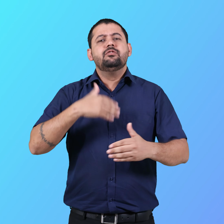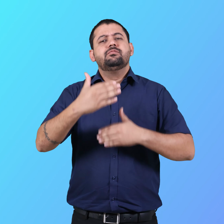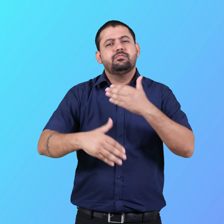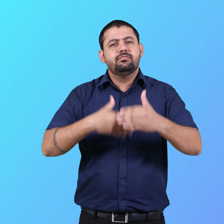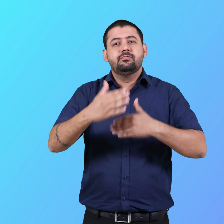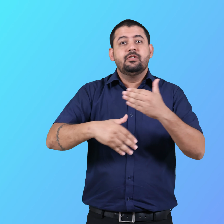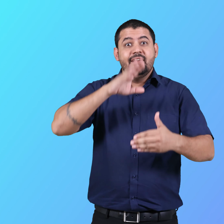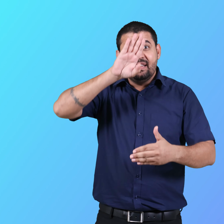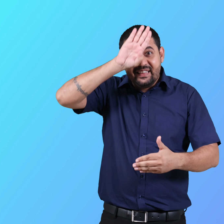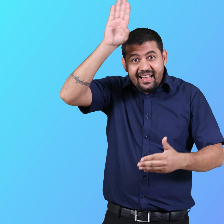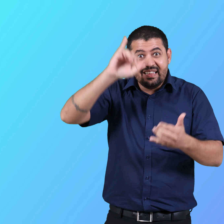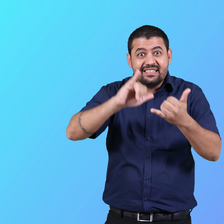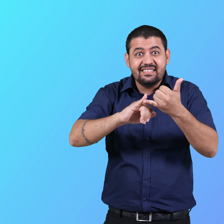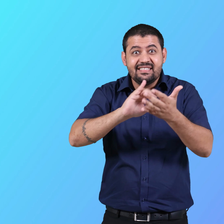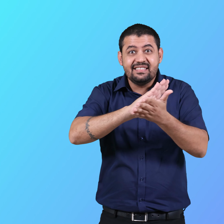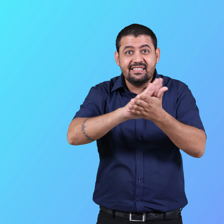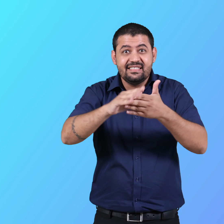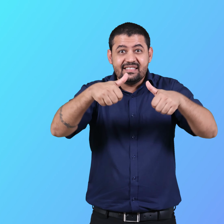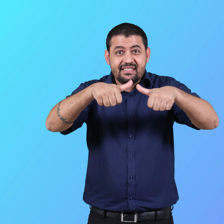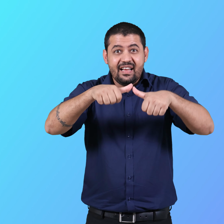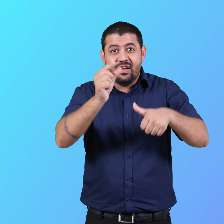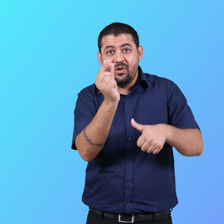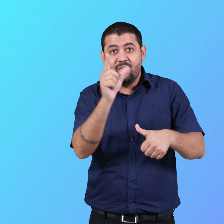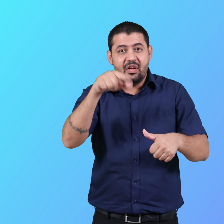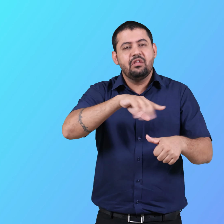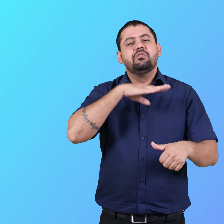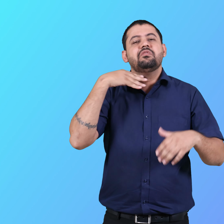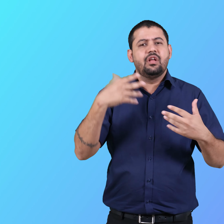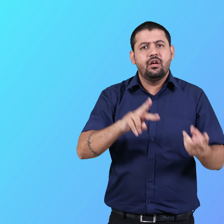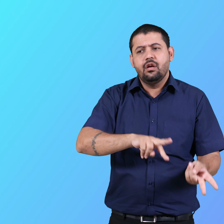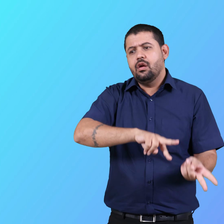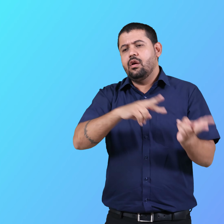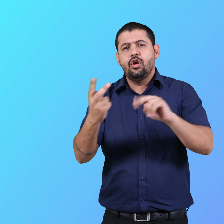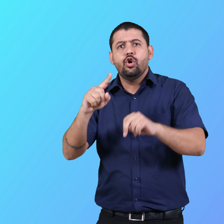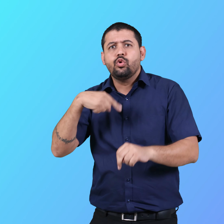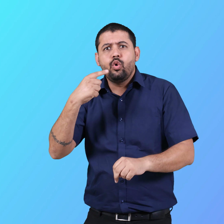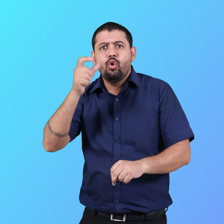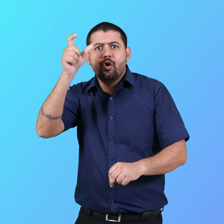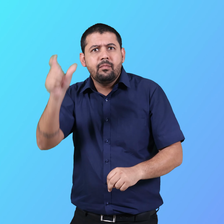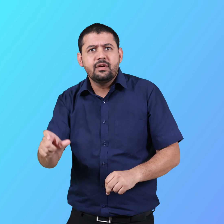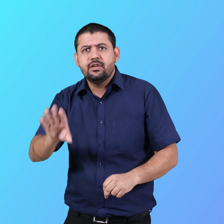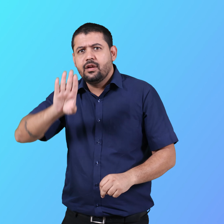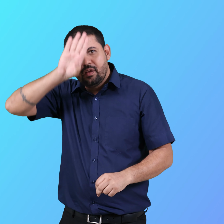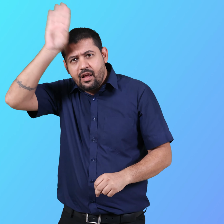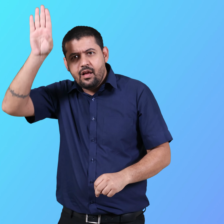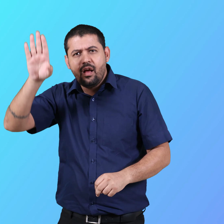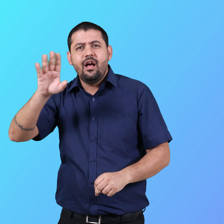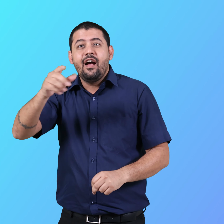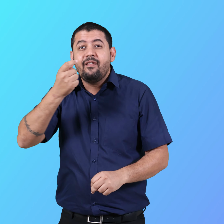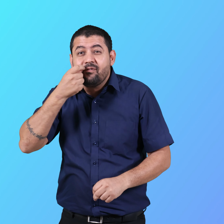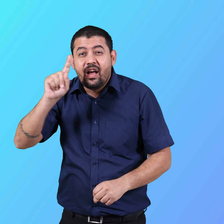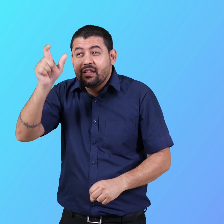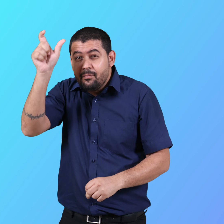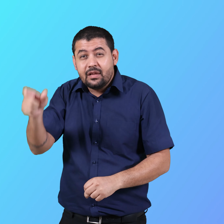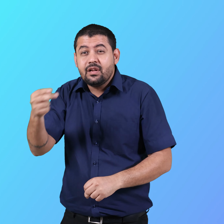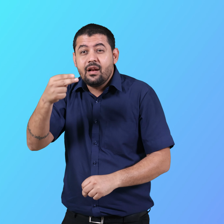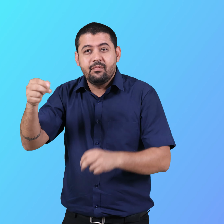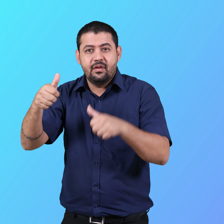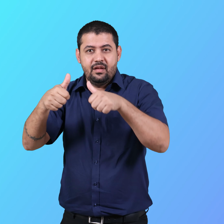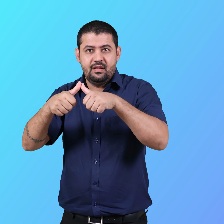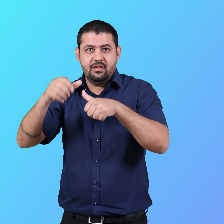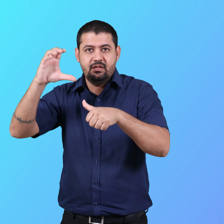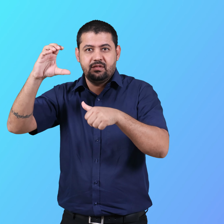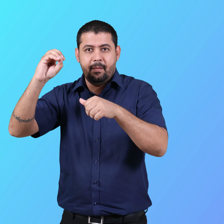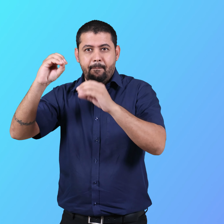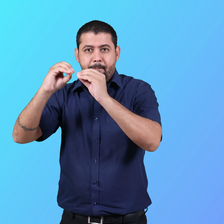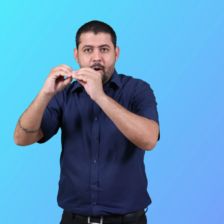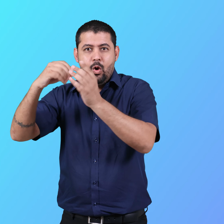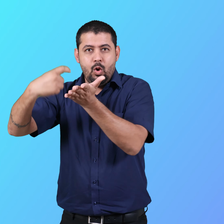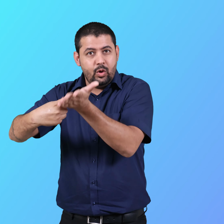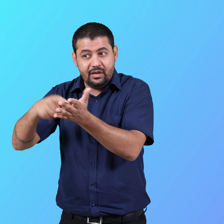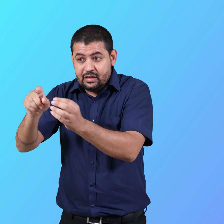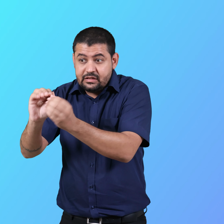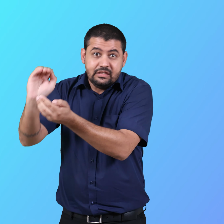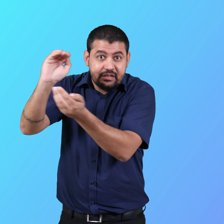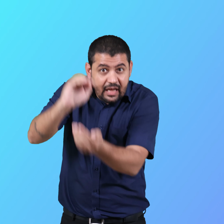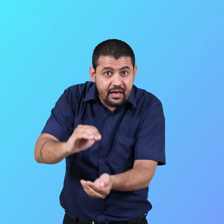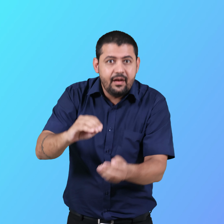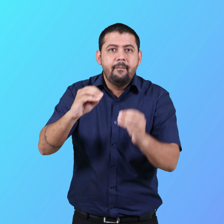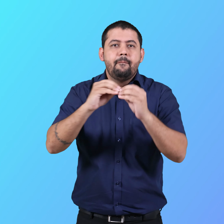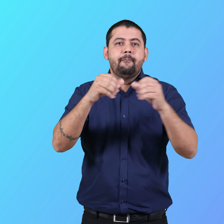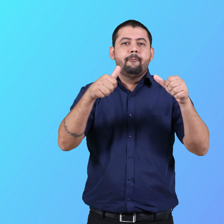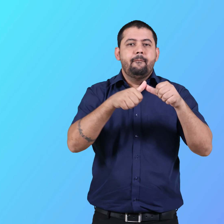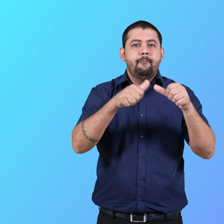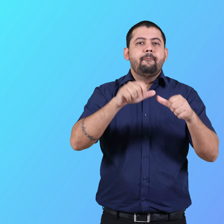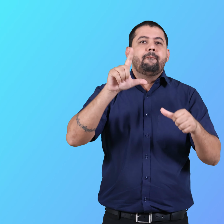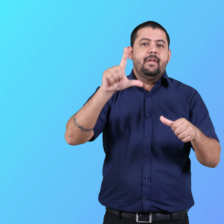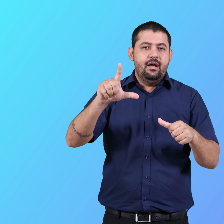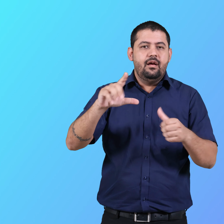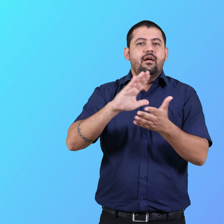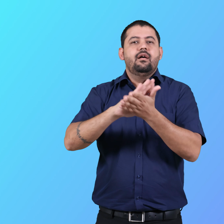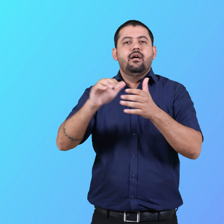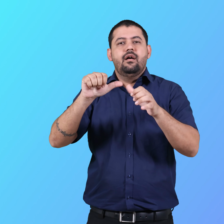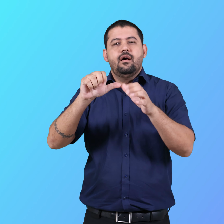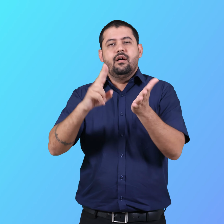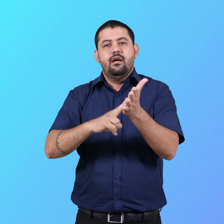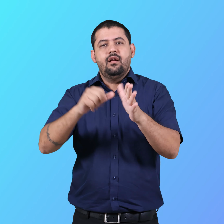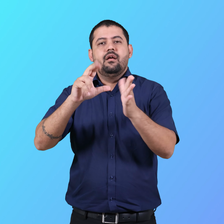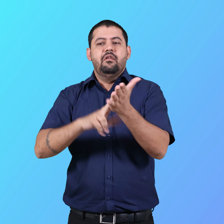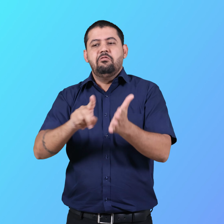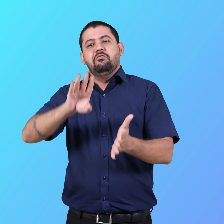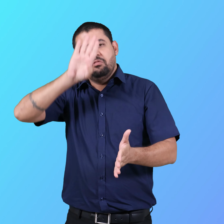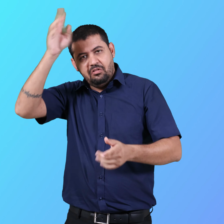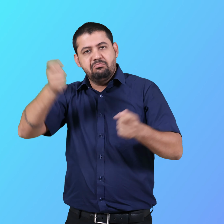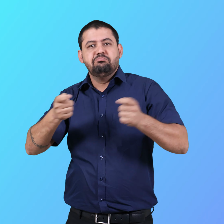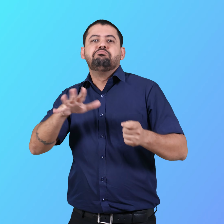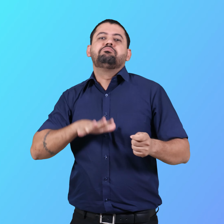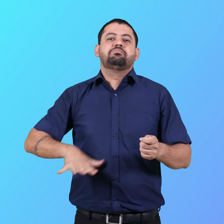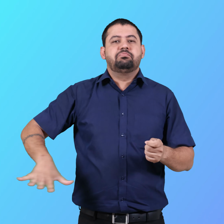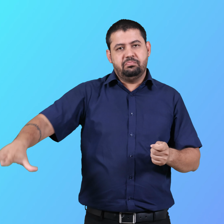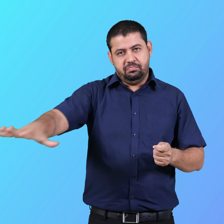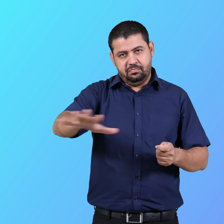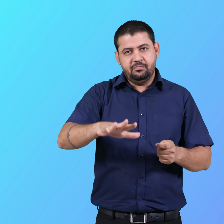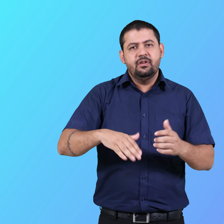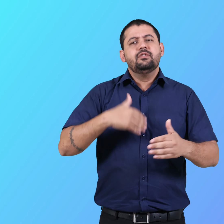When Shaul died, Baal Hanan became king. He was the son of Acbor.